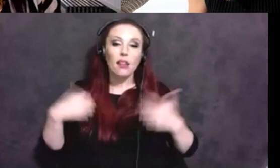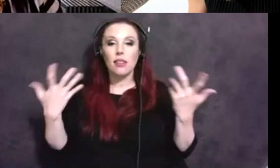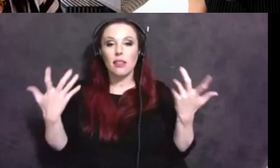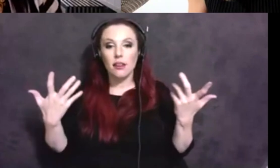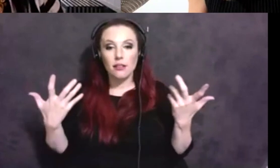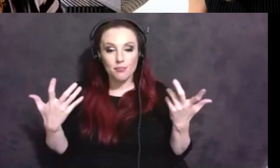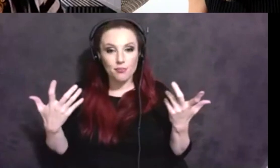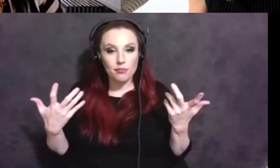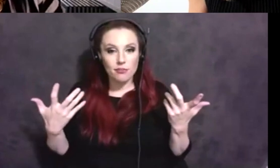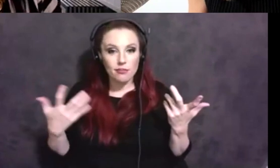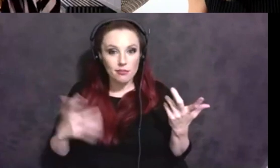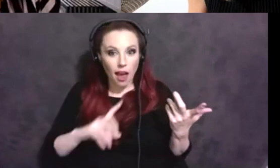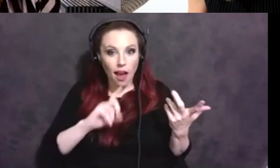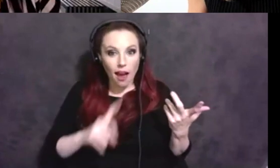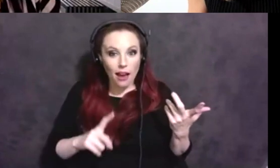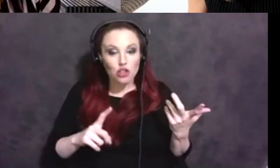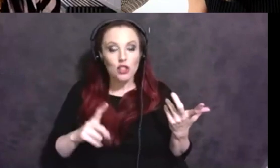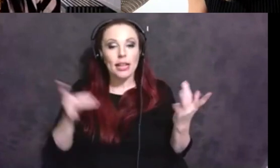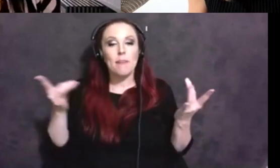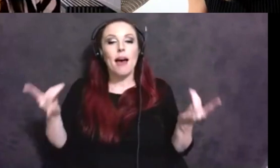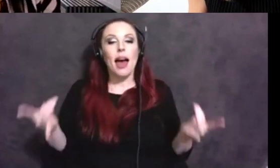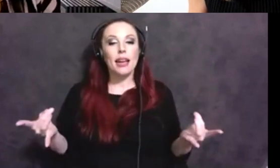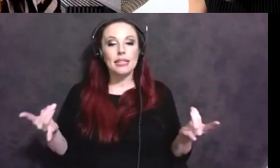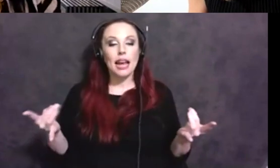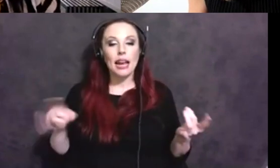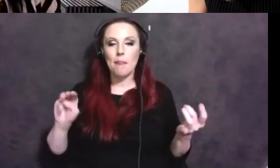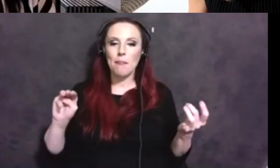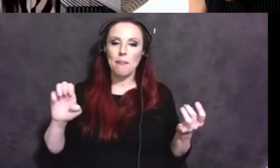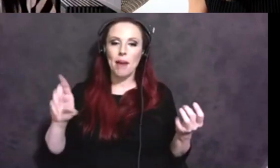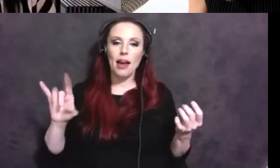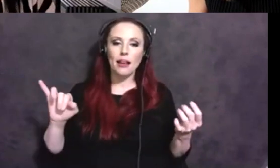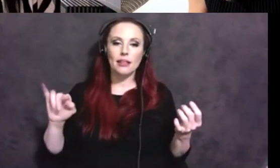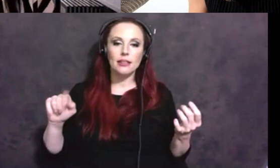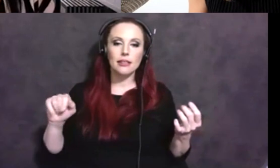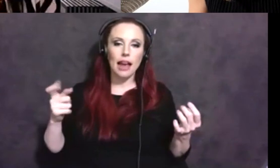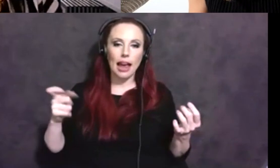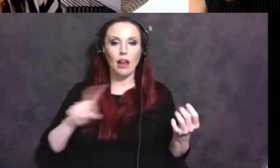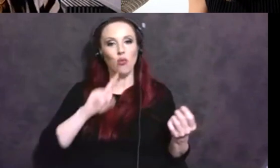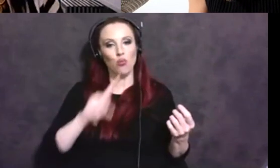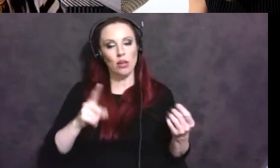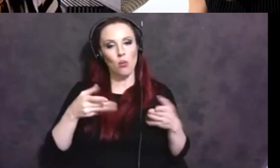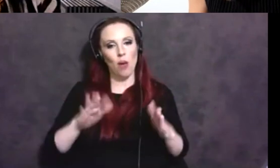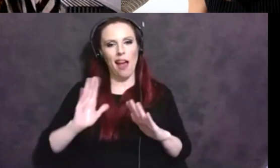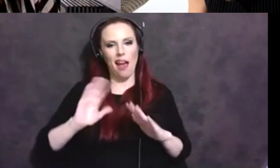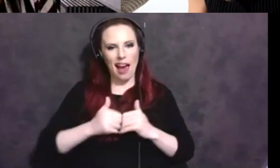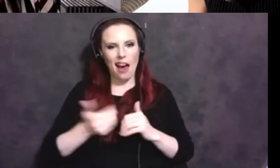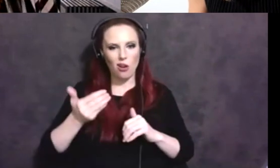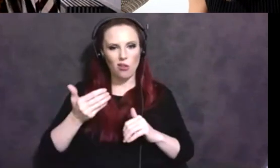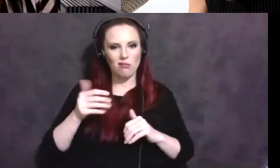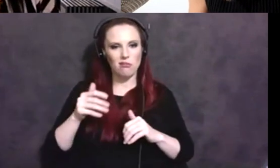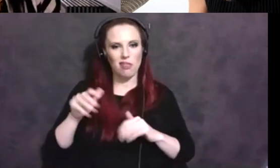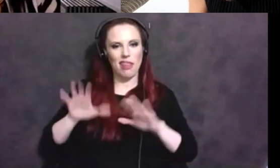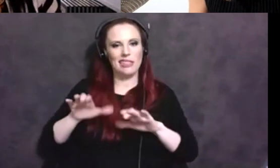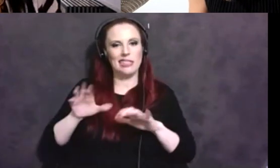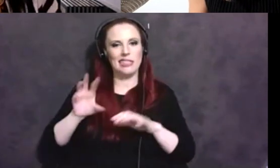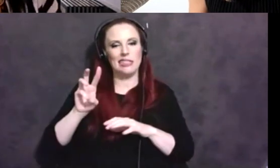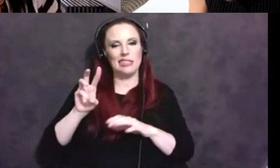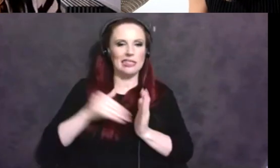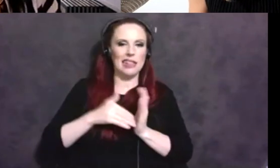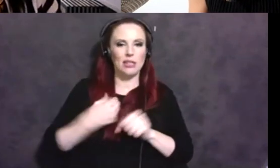For some it is painting, some it is cooking, listening to music, drawing, taking a bath,